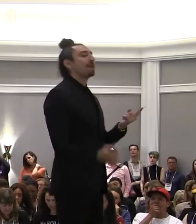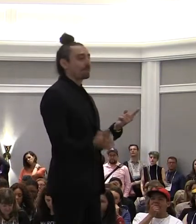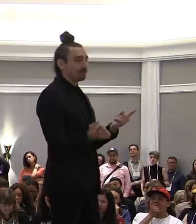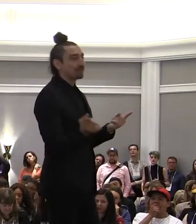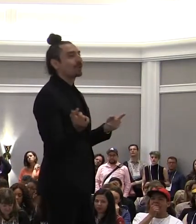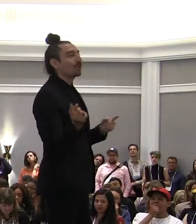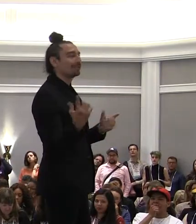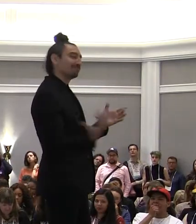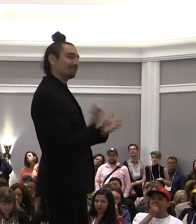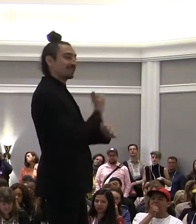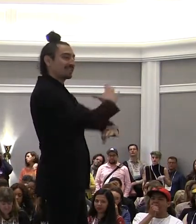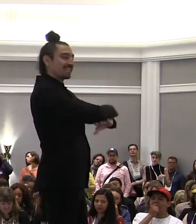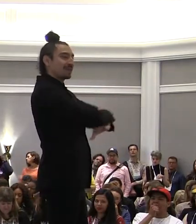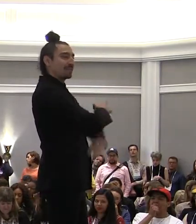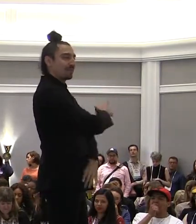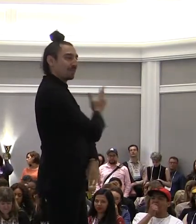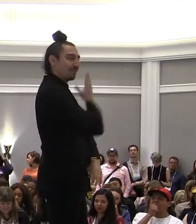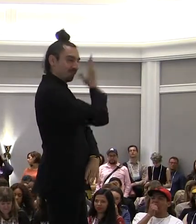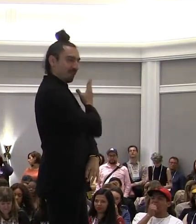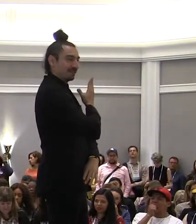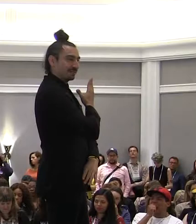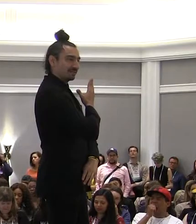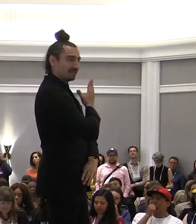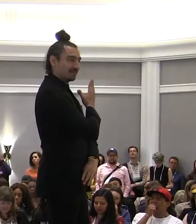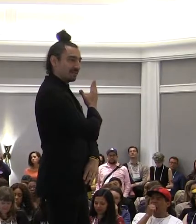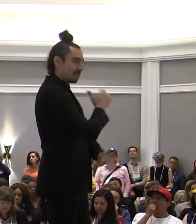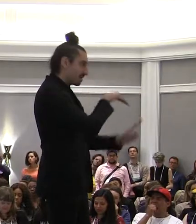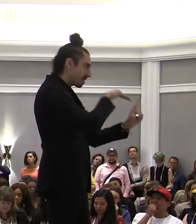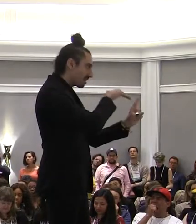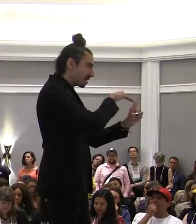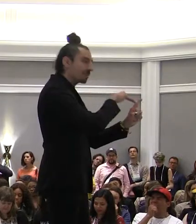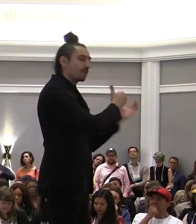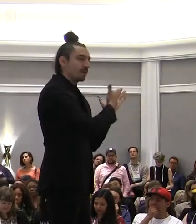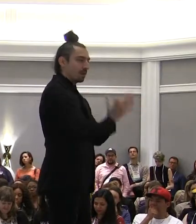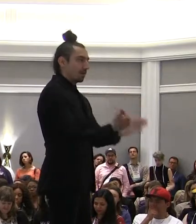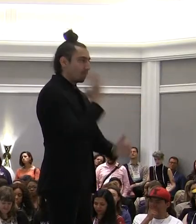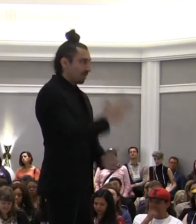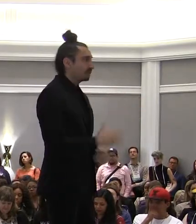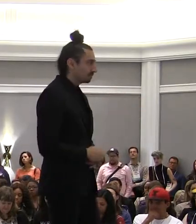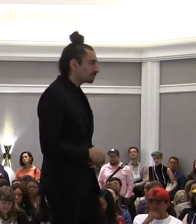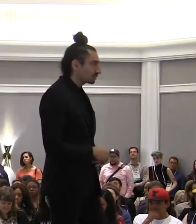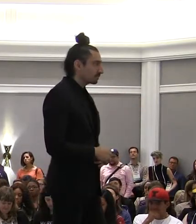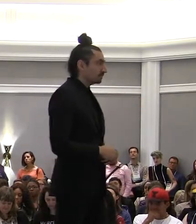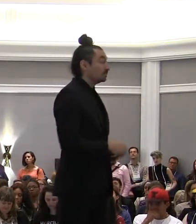I'm going to pass it to Adam for just a few more logistical notes. We're going to move away from the beautiful Conference 2.0